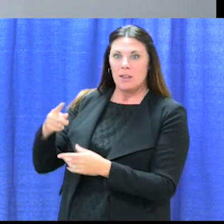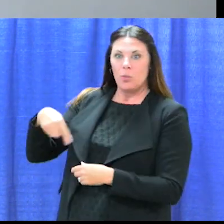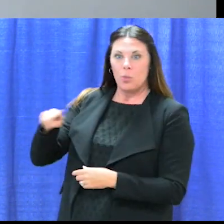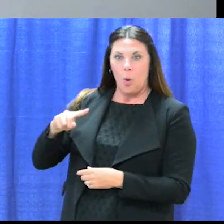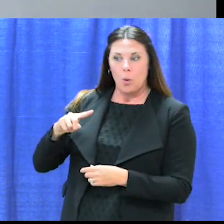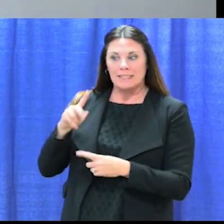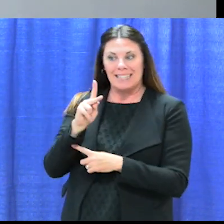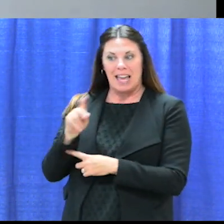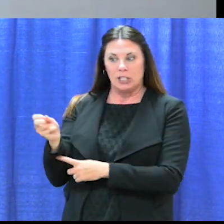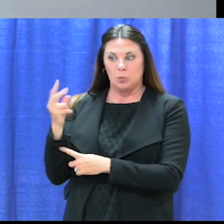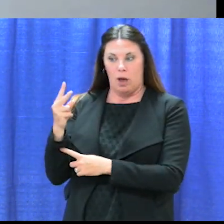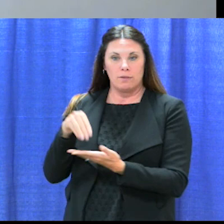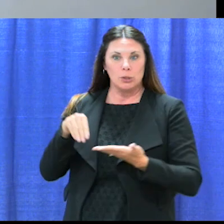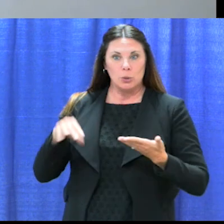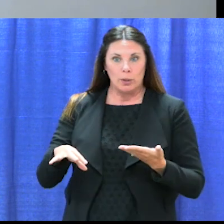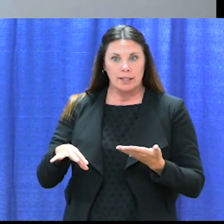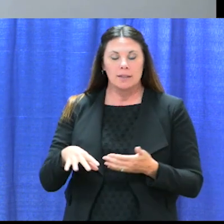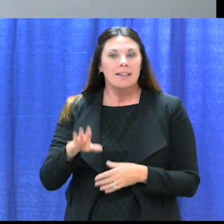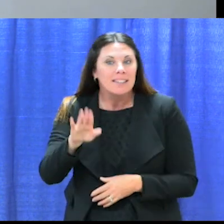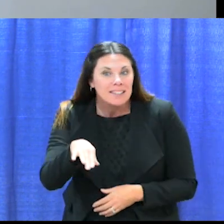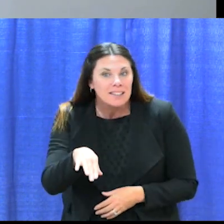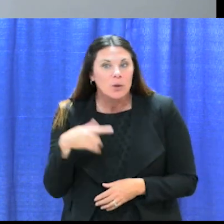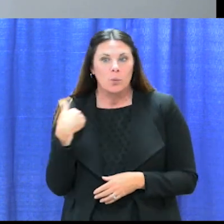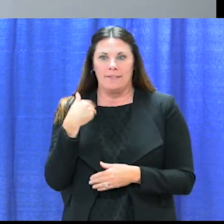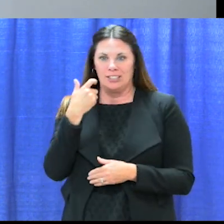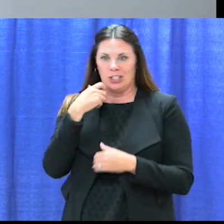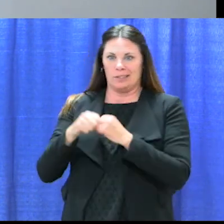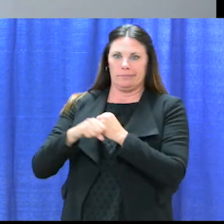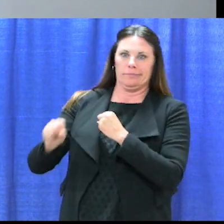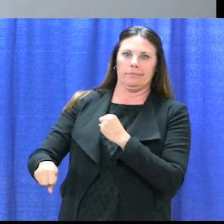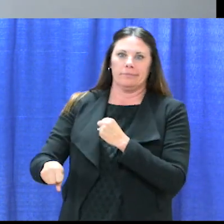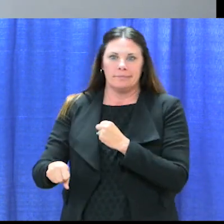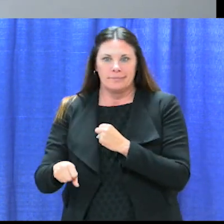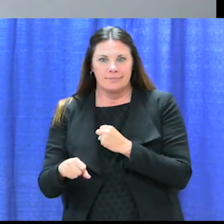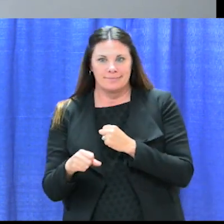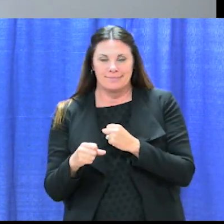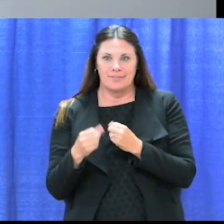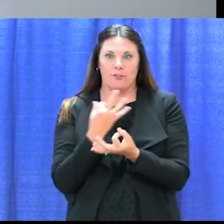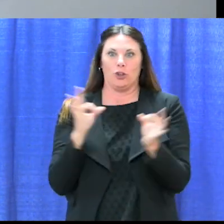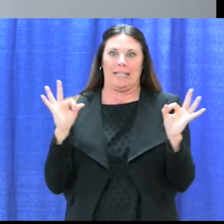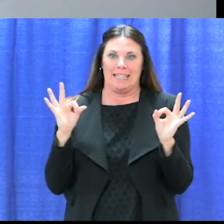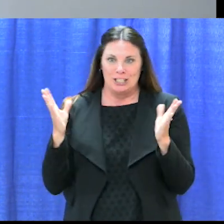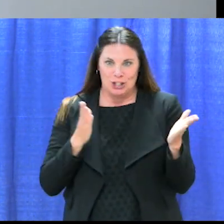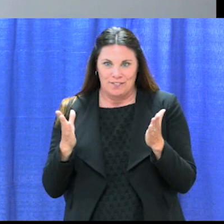We have actually just extended that free service normally $9.95 and we're doing that now for